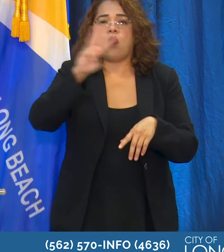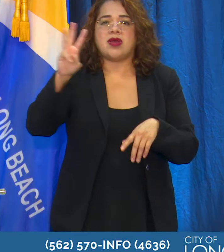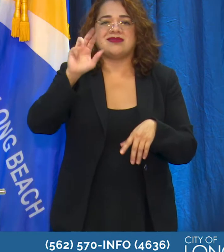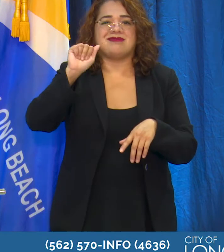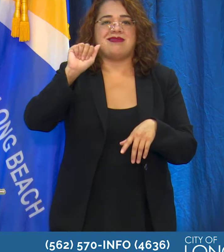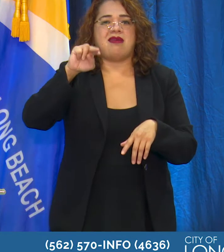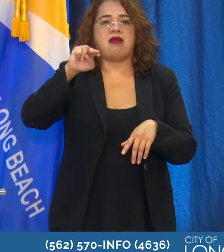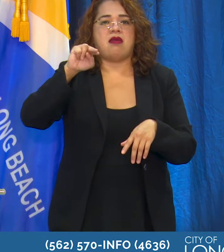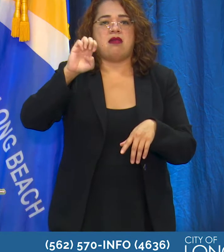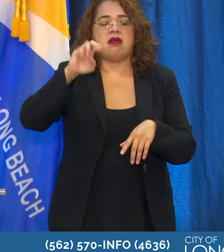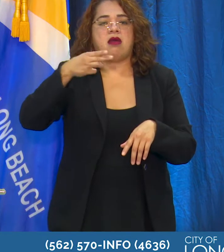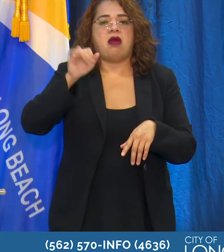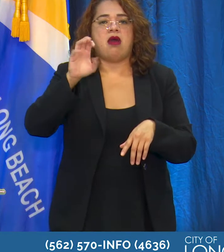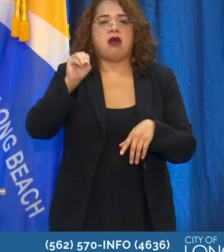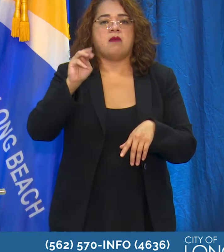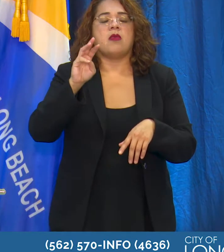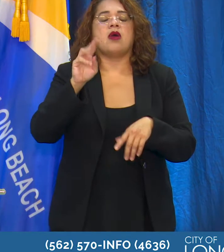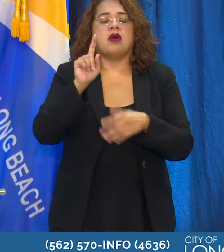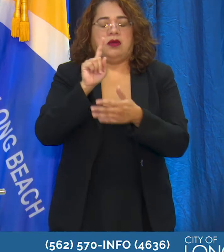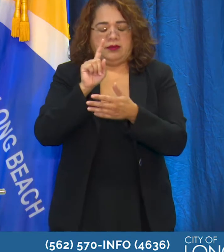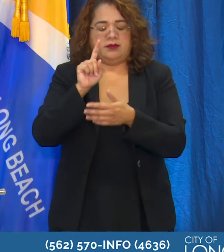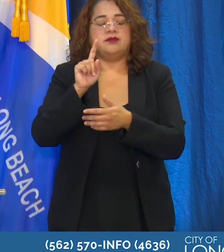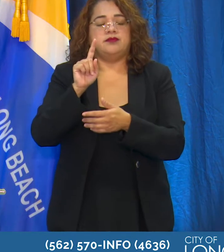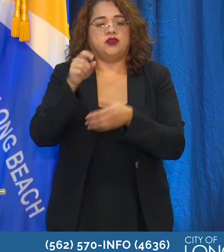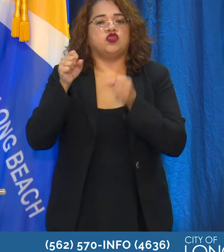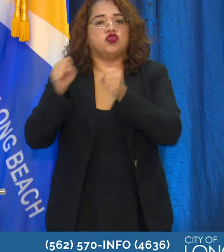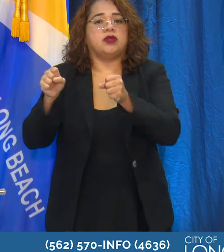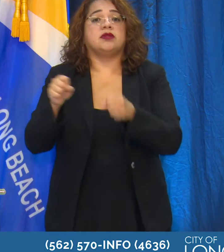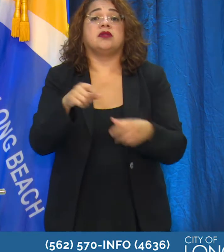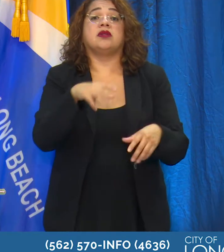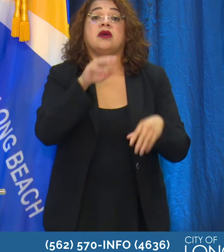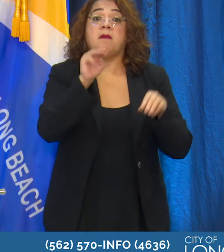Appointments are available Monday through Friday at Vets Stadium from 10 to 1 and 3